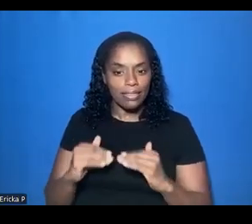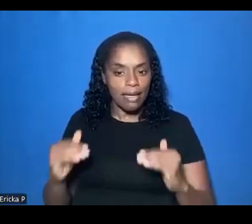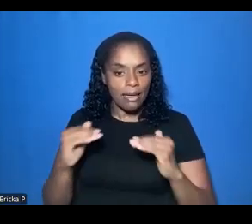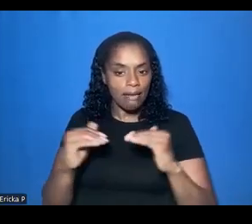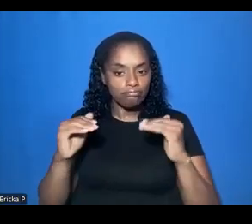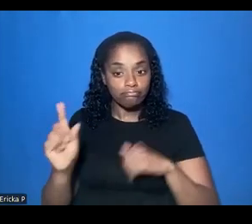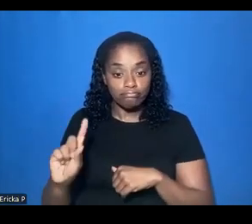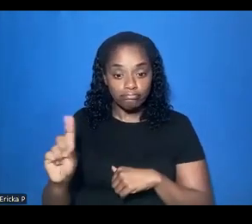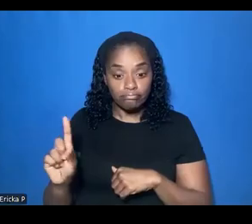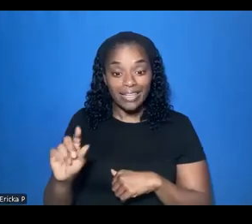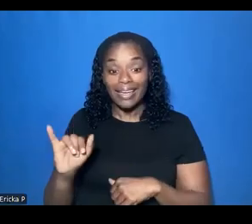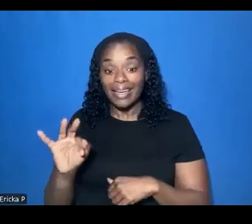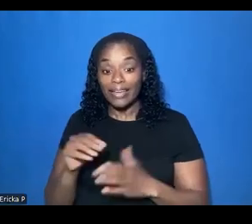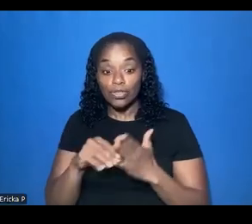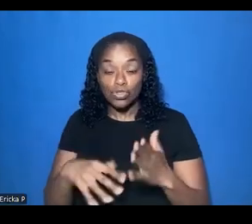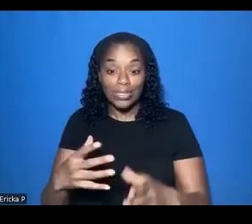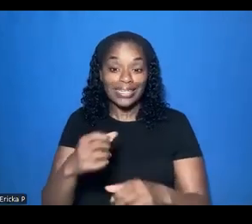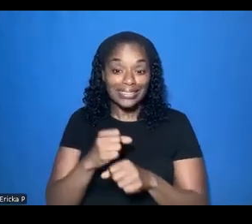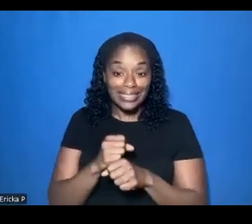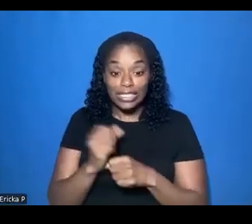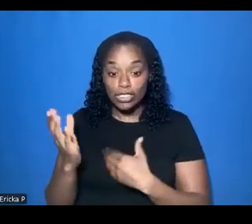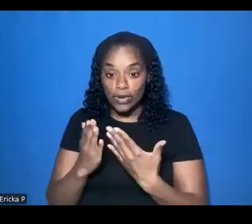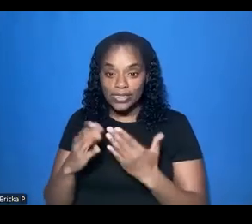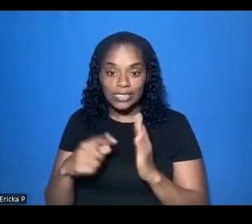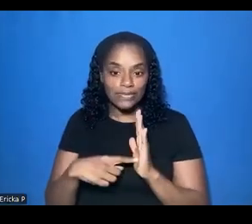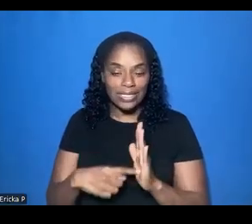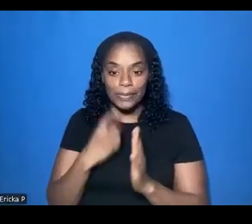related services such as speech therapy or occupational therapy.